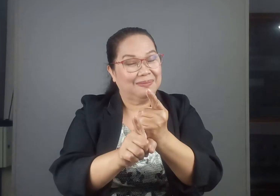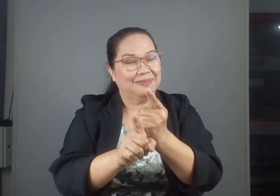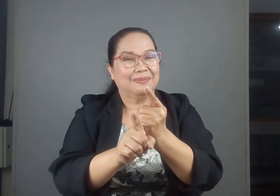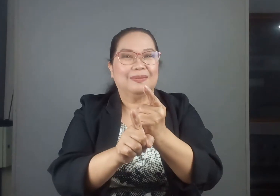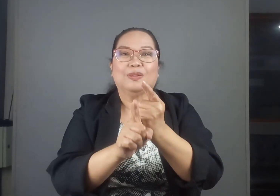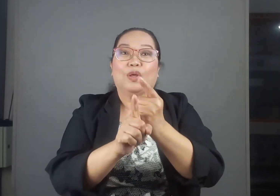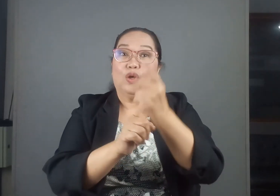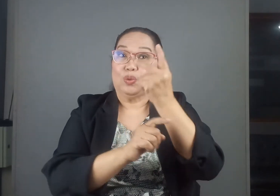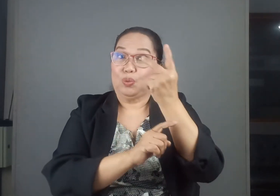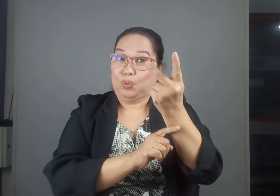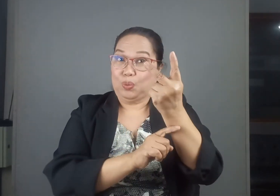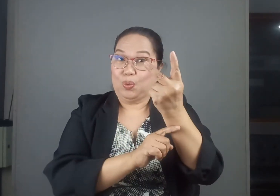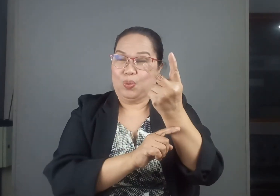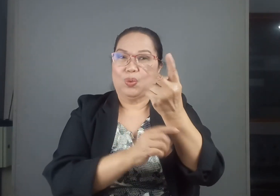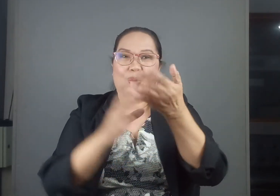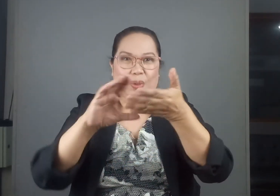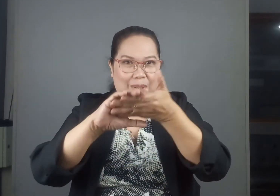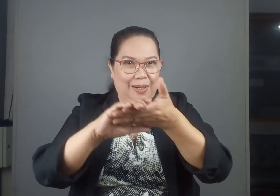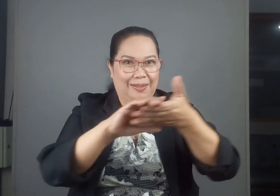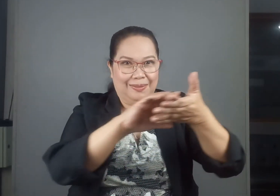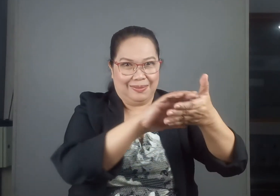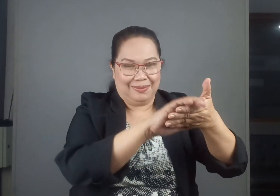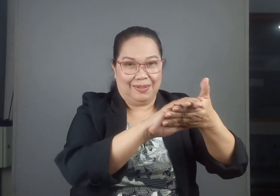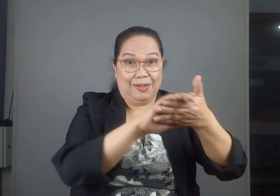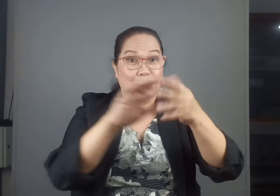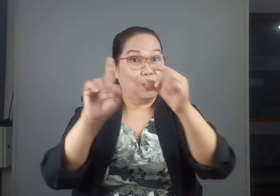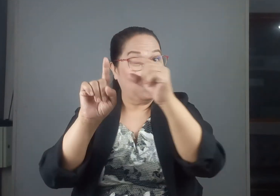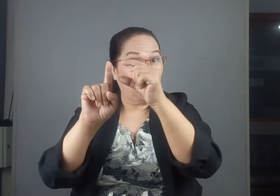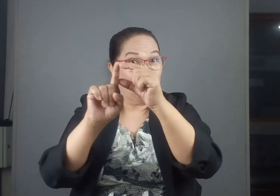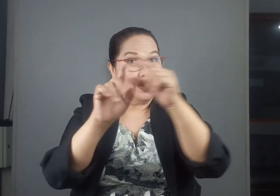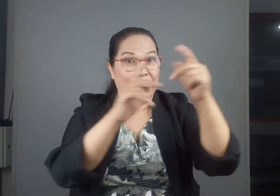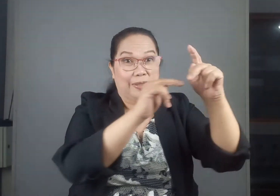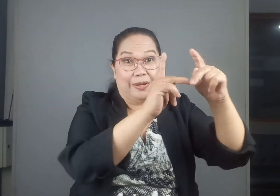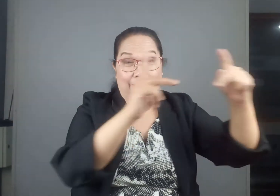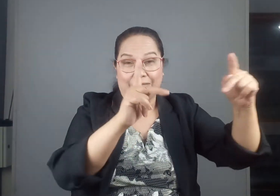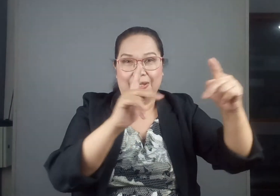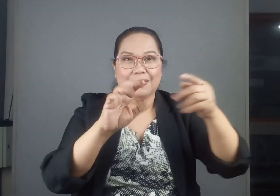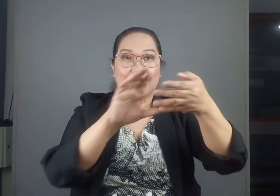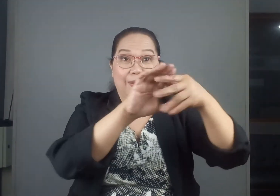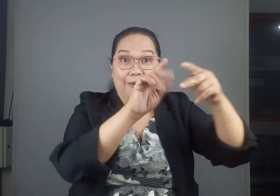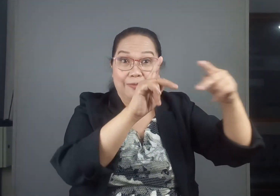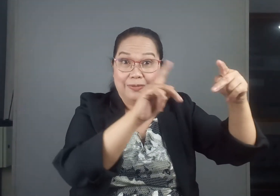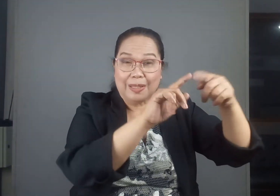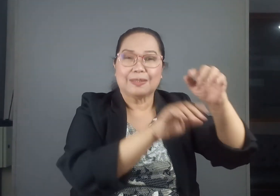The two types of cards are words and phrases. The phrase cards serve as prompts for the